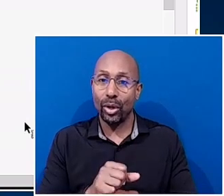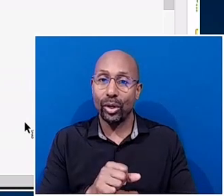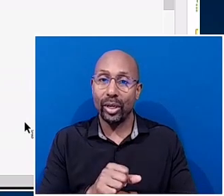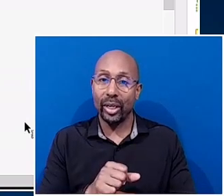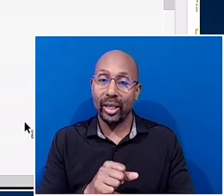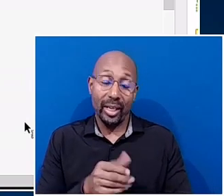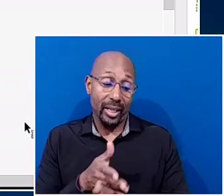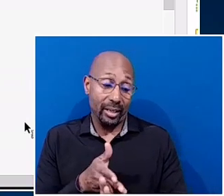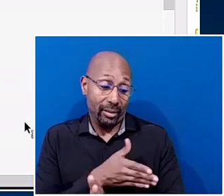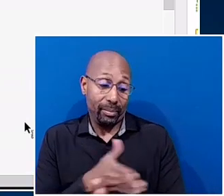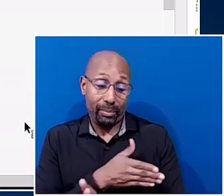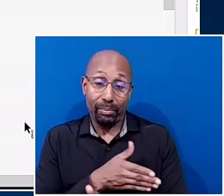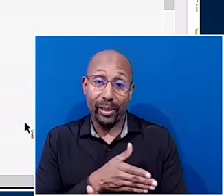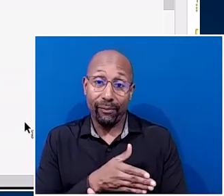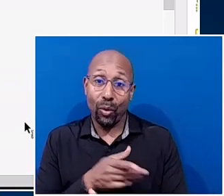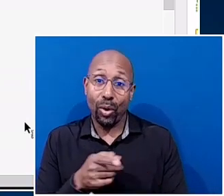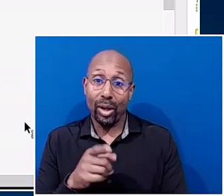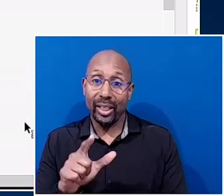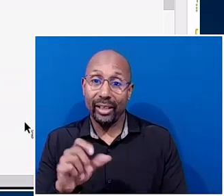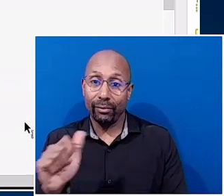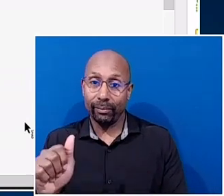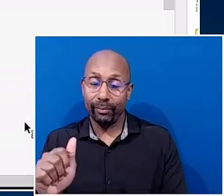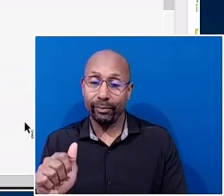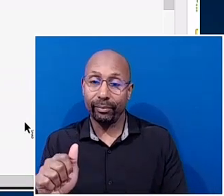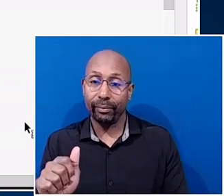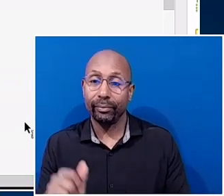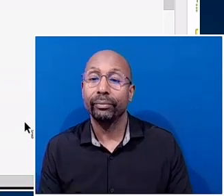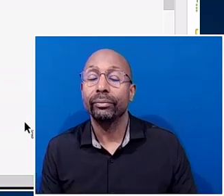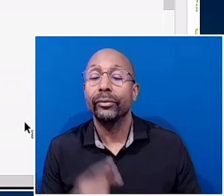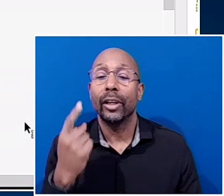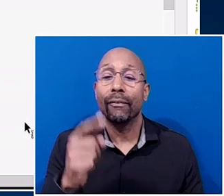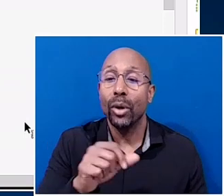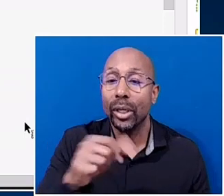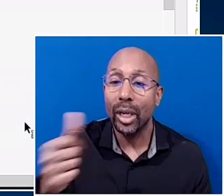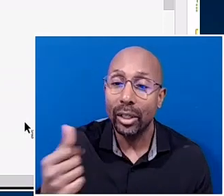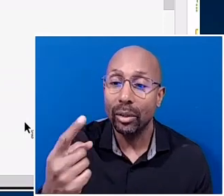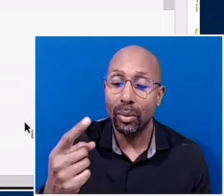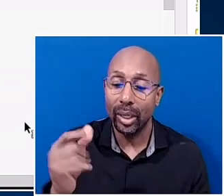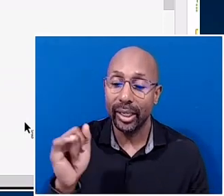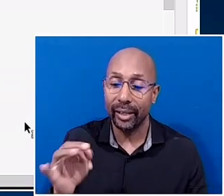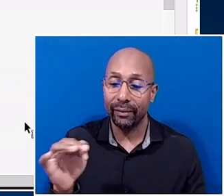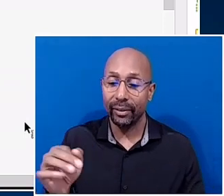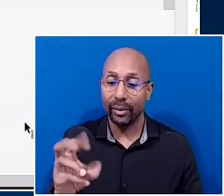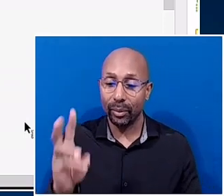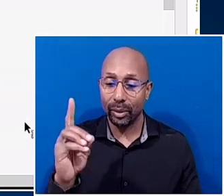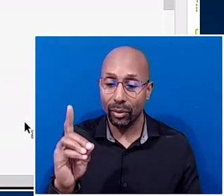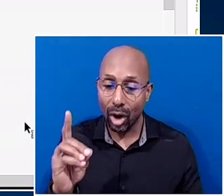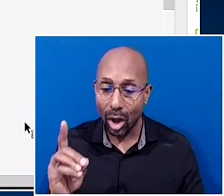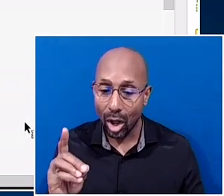coursework and they simply return in a new term, generally starting new classes. There are exceptions. There are cases